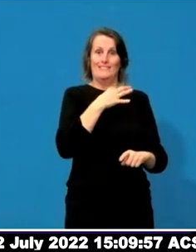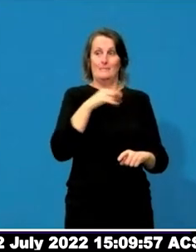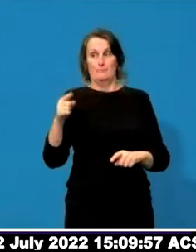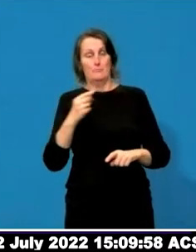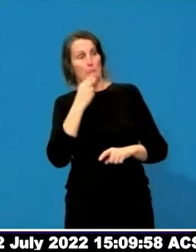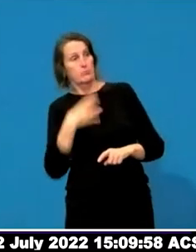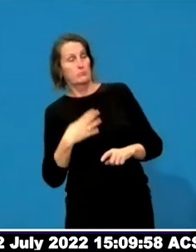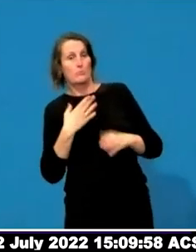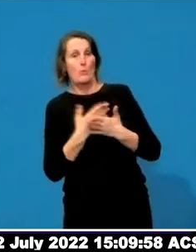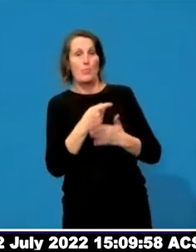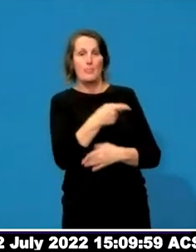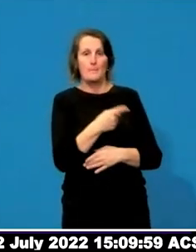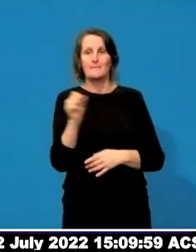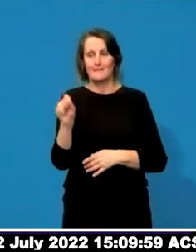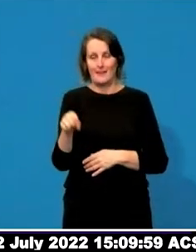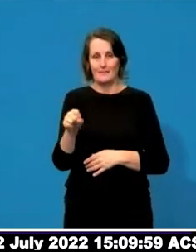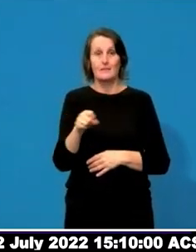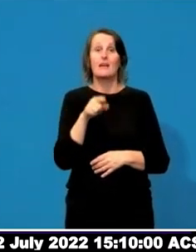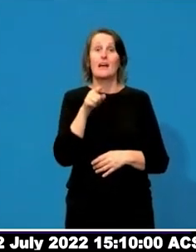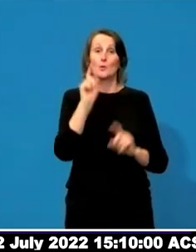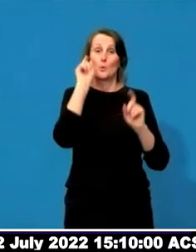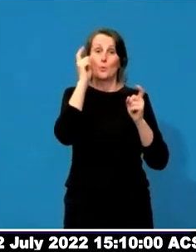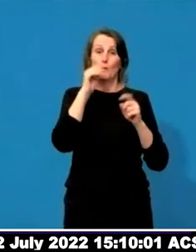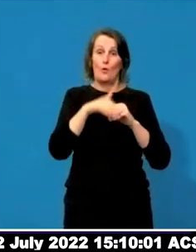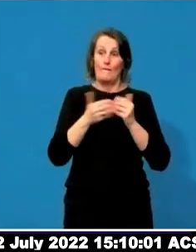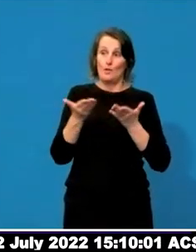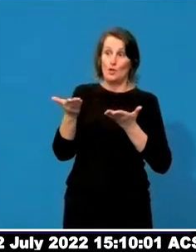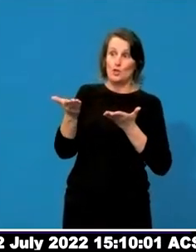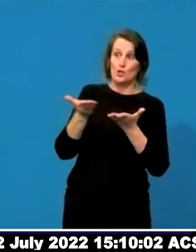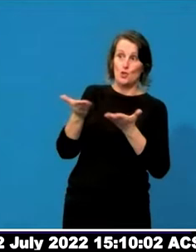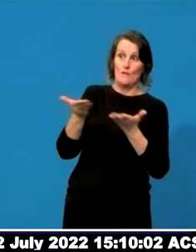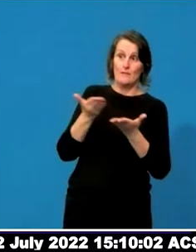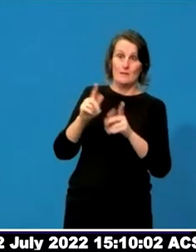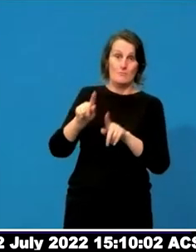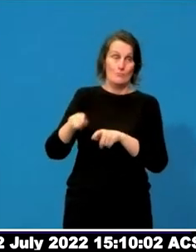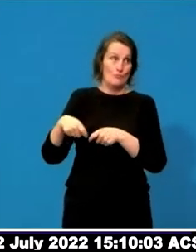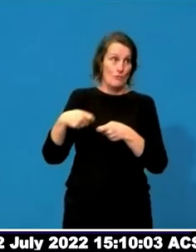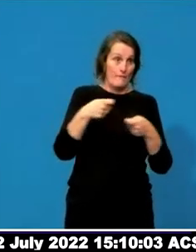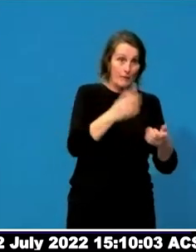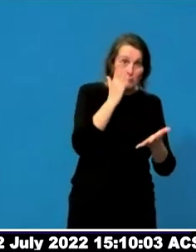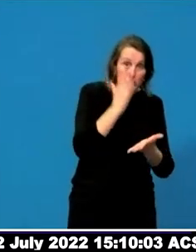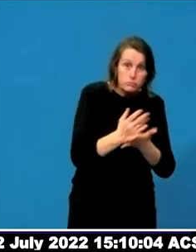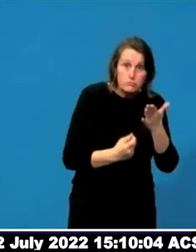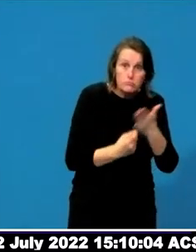And, secondly, a general concern about whether the services said to be provided to them are always provided. Correct.